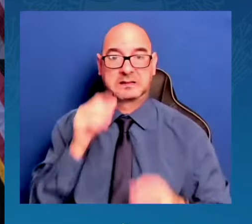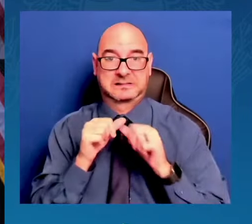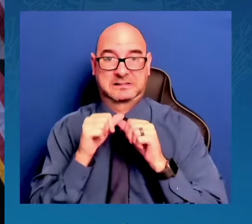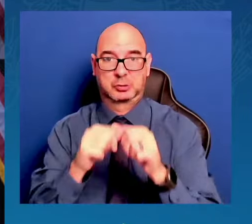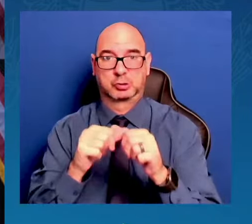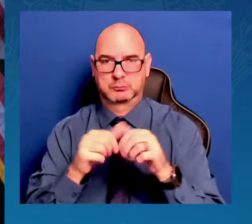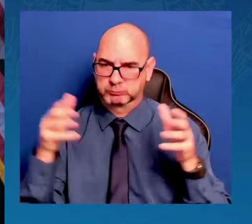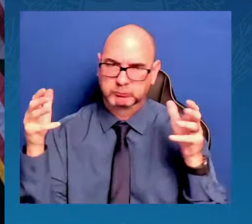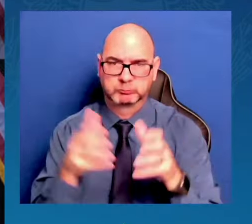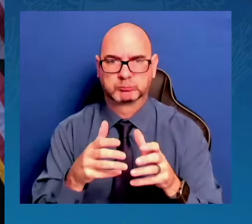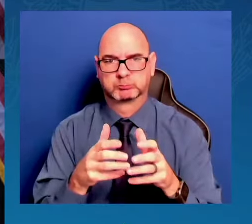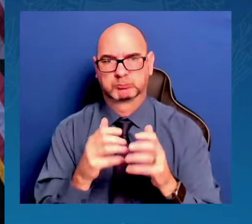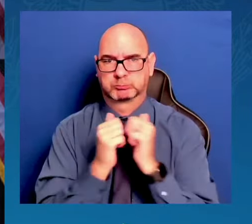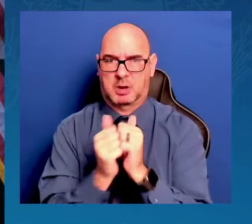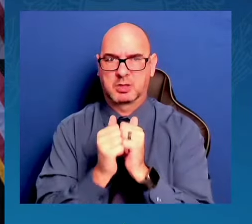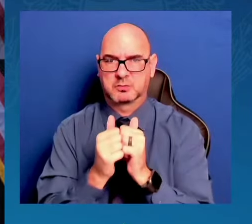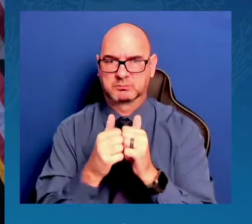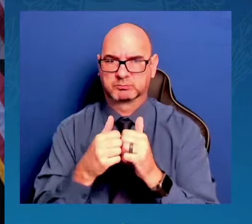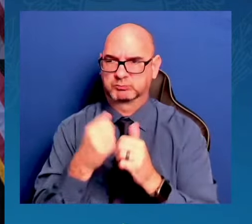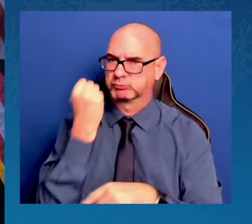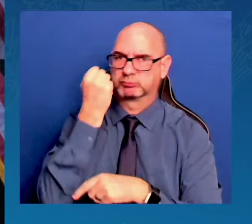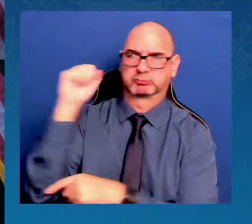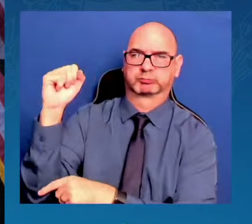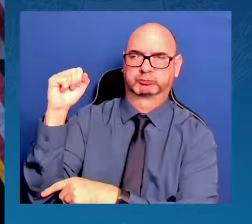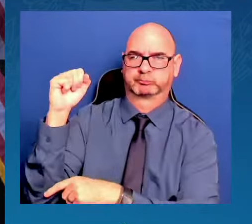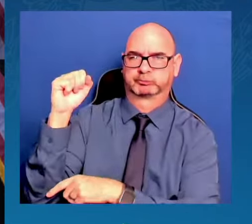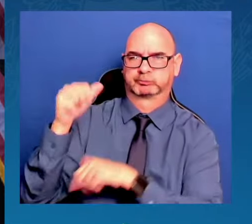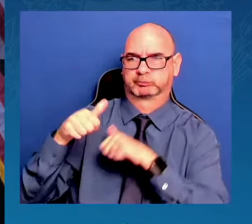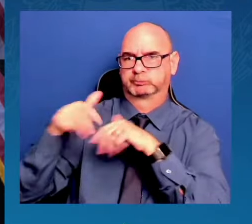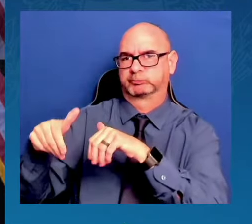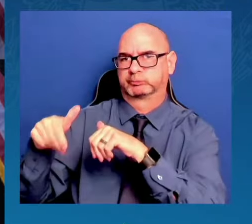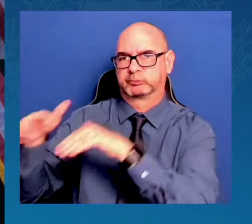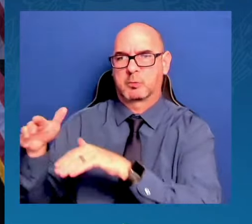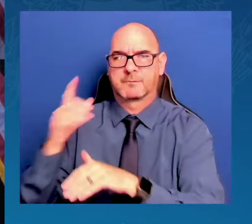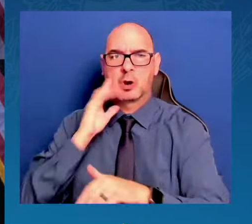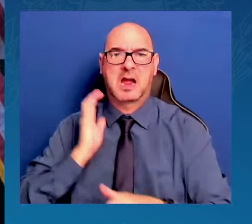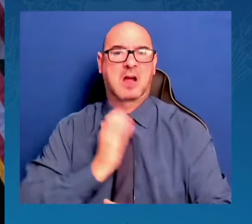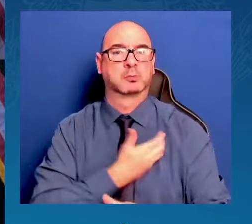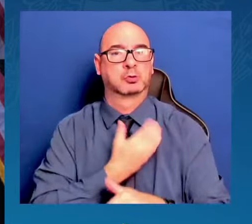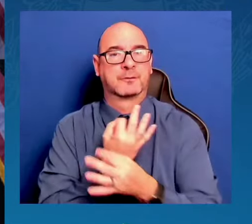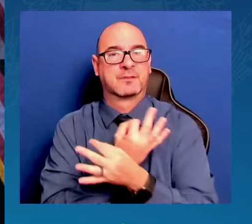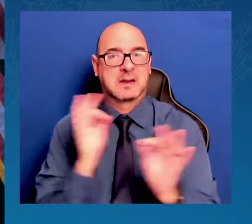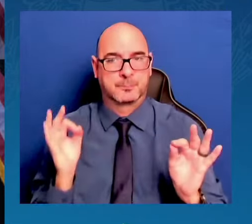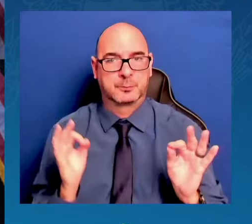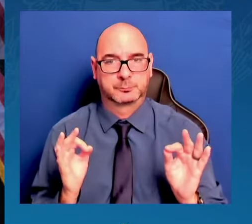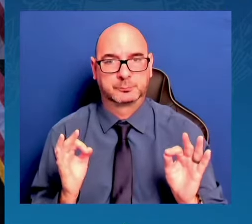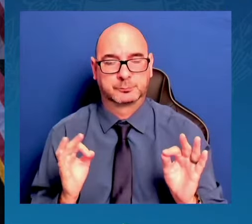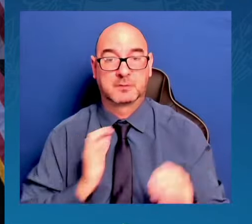to protect the freedom and liberty of all people, of all women everywhere.